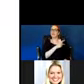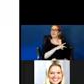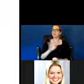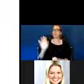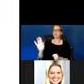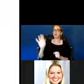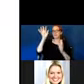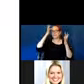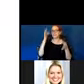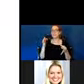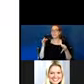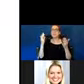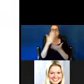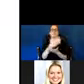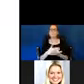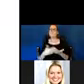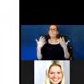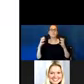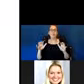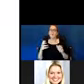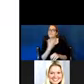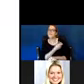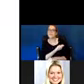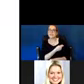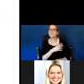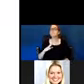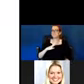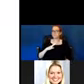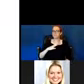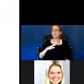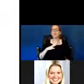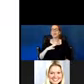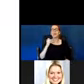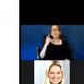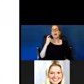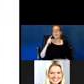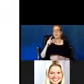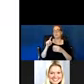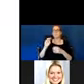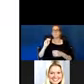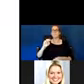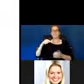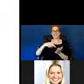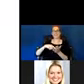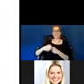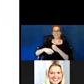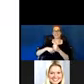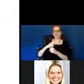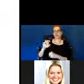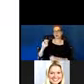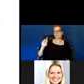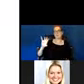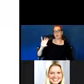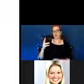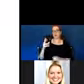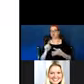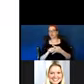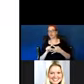But since early March, we were able to provide almost 5,000 vaccine doses.